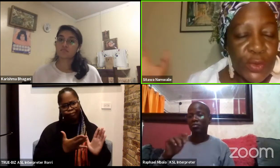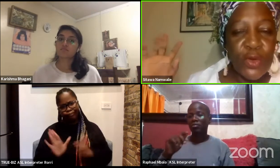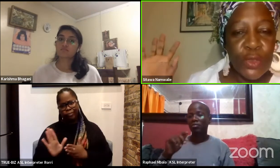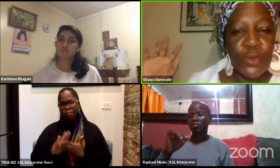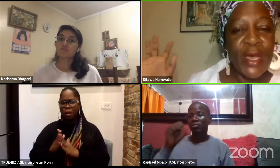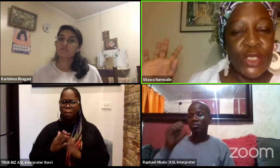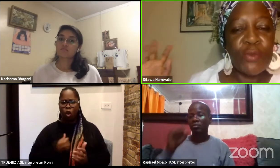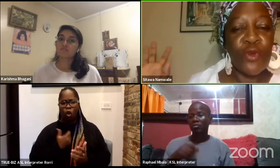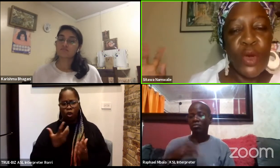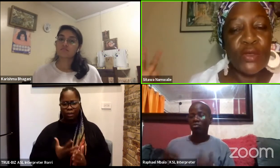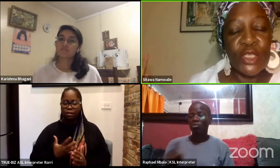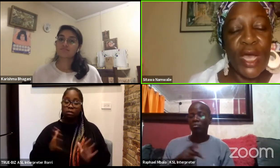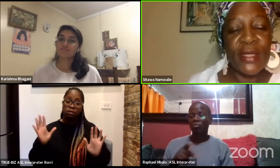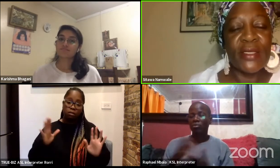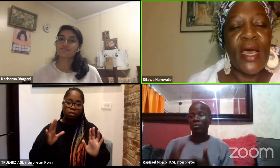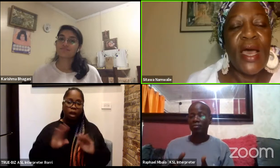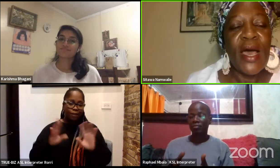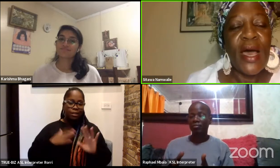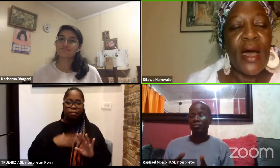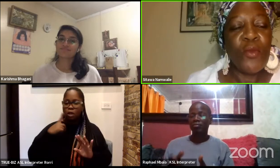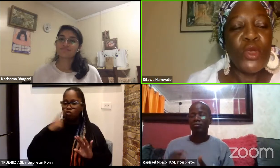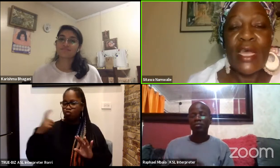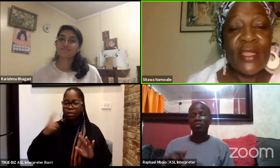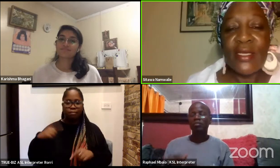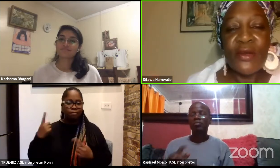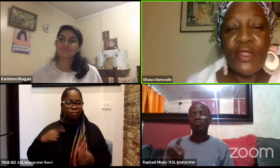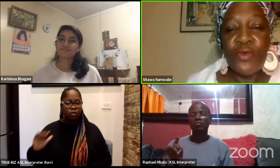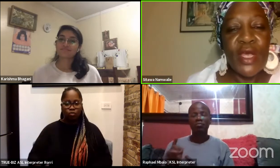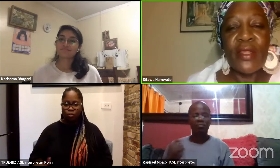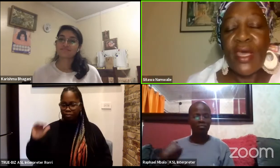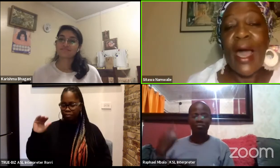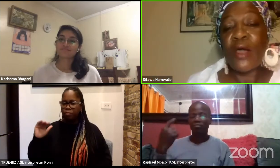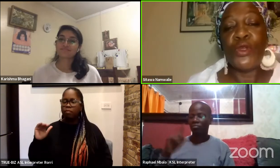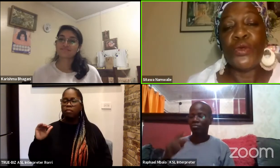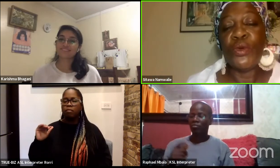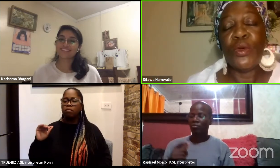it was 'cause it was my dream from when I was a child, which I didn't really think I could do,